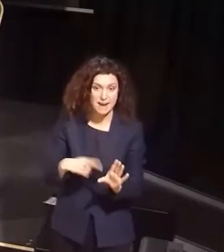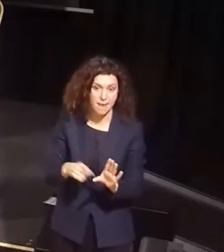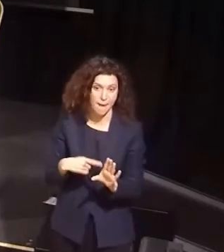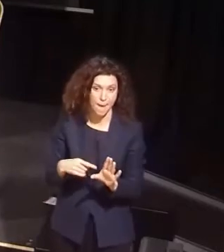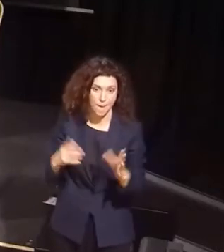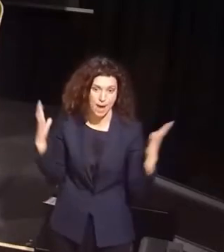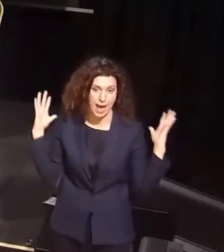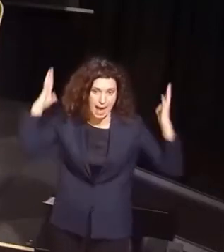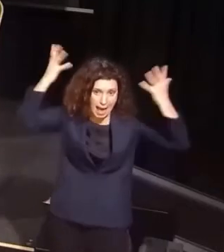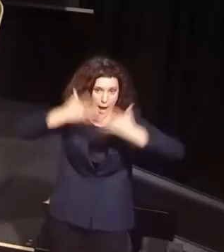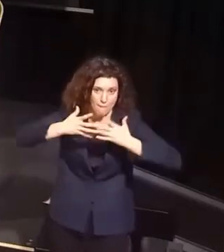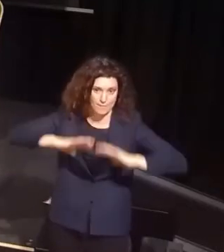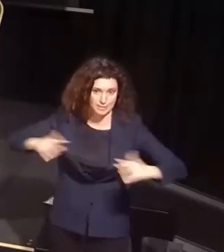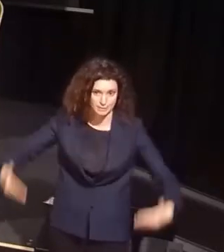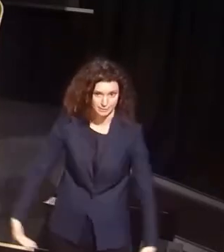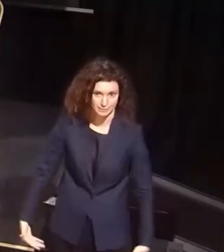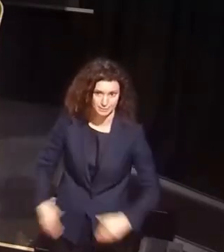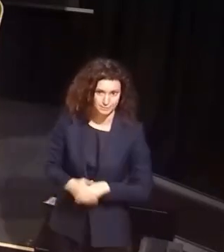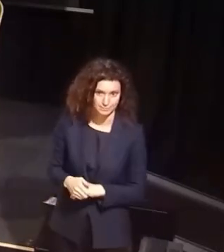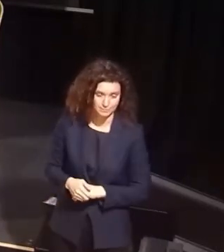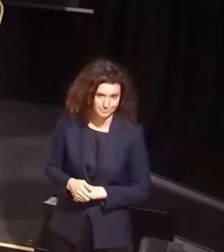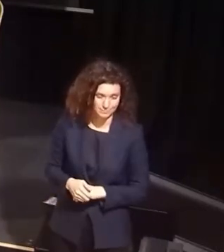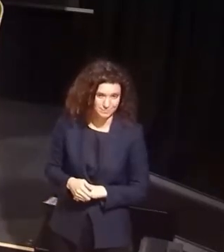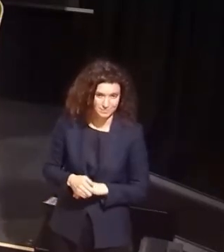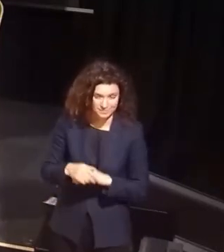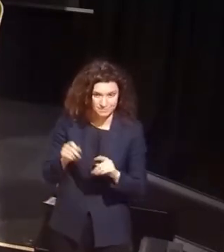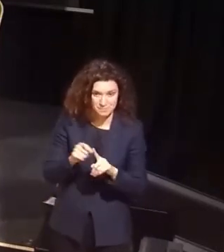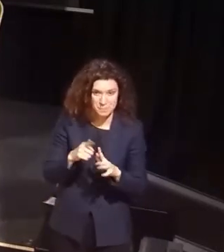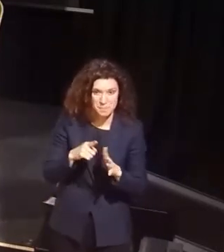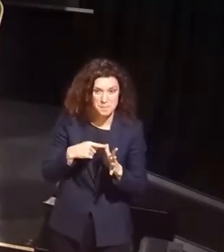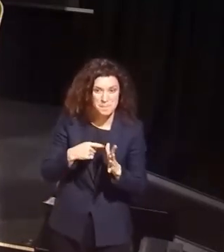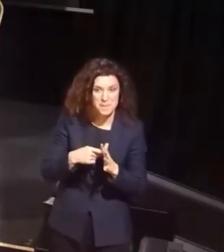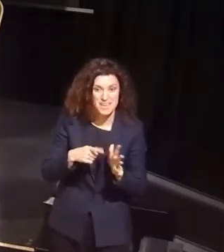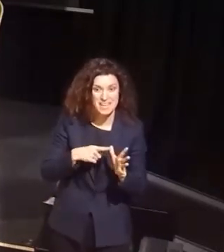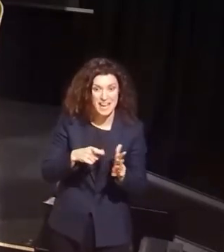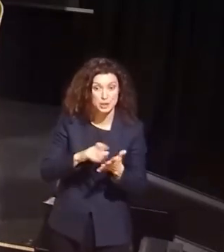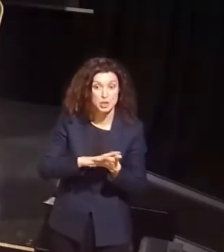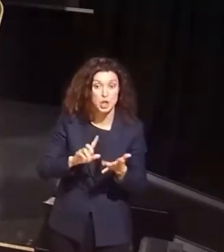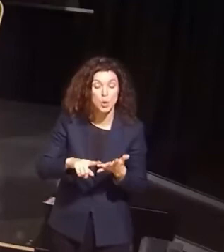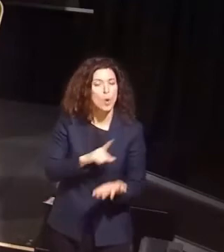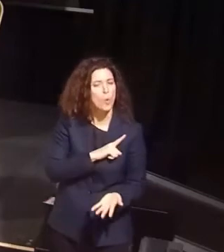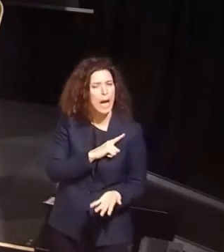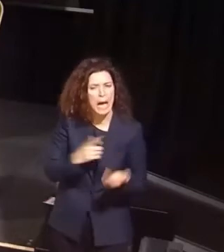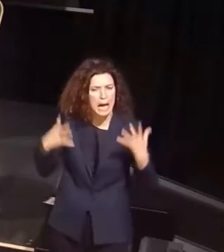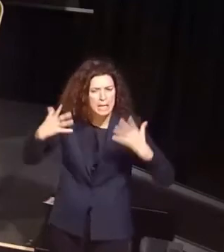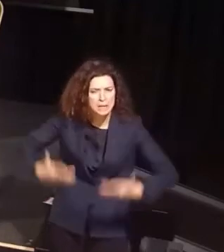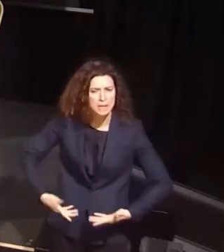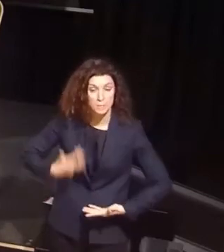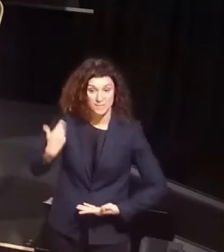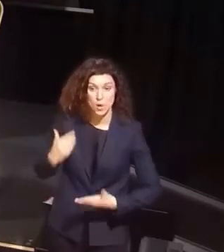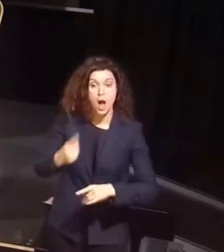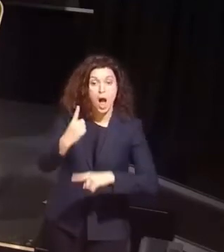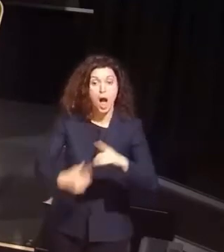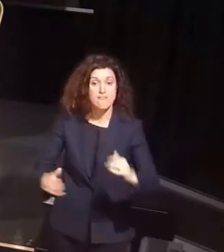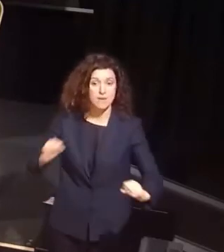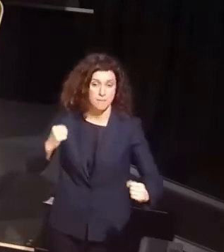Which I actually got, because believe it or not I run a half marathon in that. LAUGHS I will do an awful lot of silly things